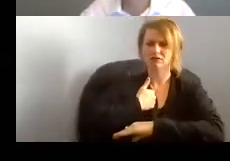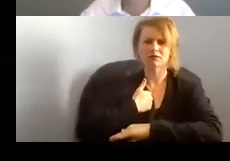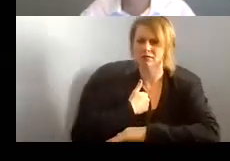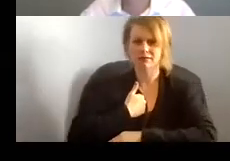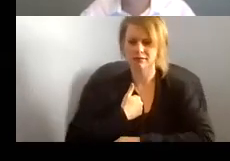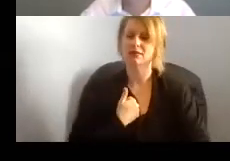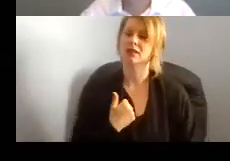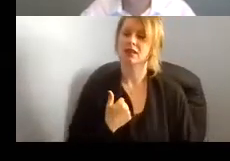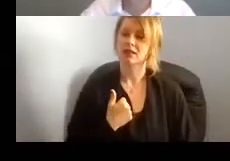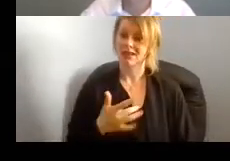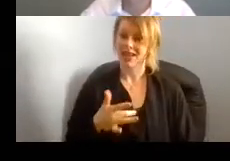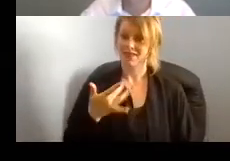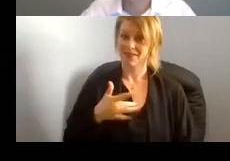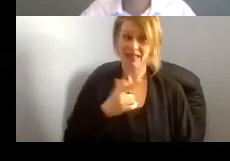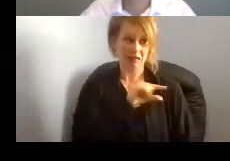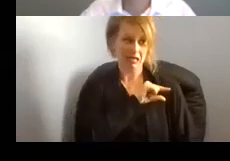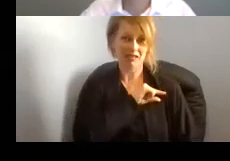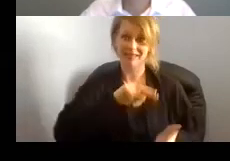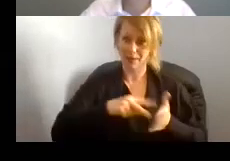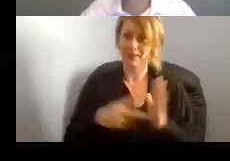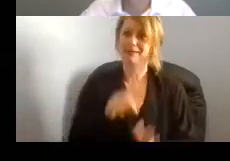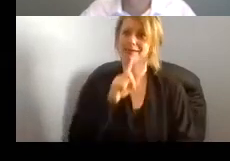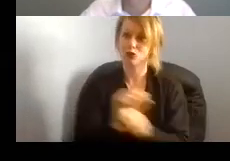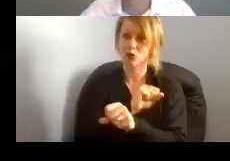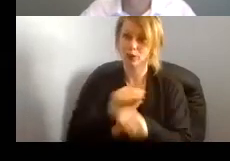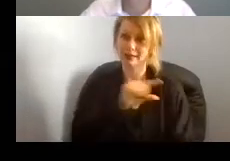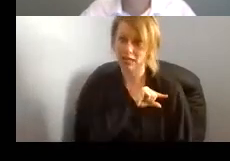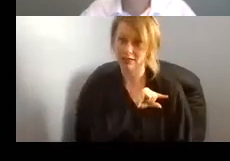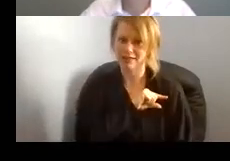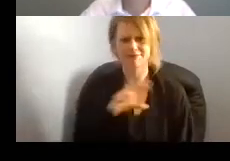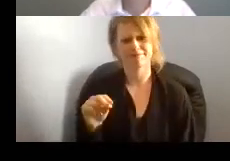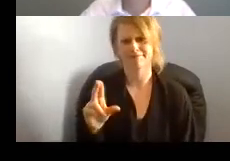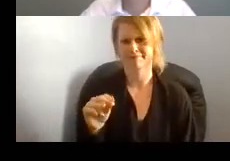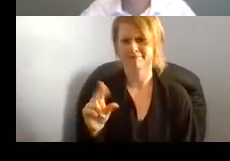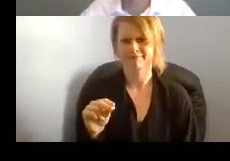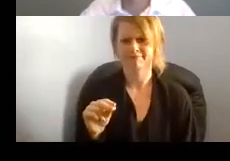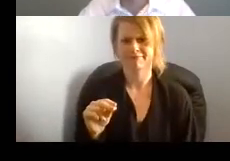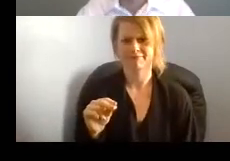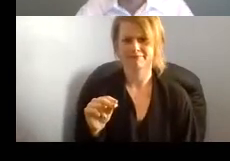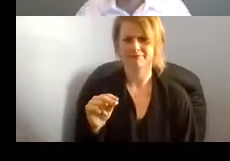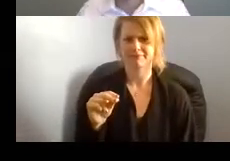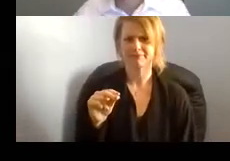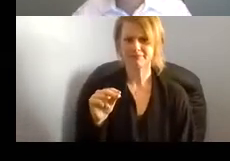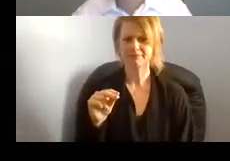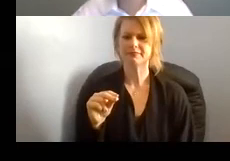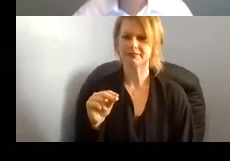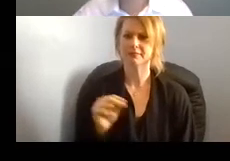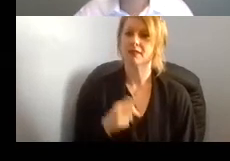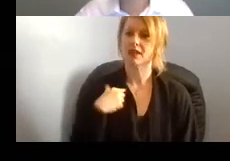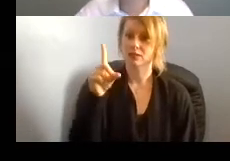guilty doesn’t mean you are guilty. People almost always feel guilty, but generally they are not responsible. So I do think it’s important that